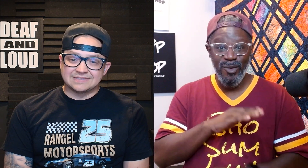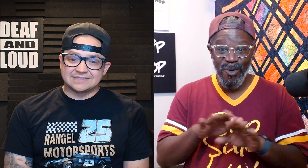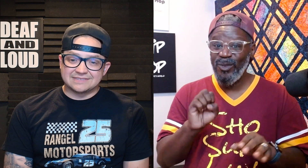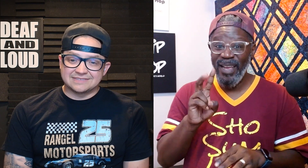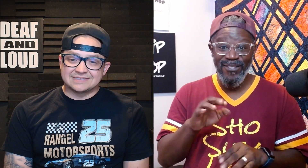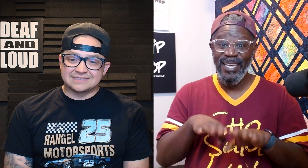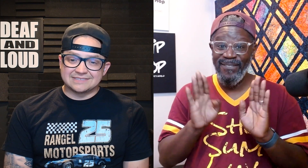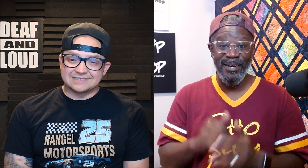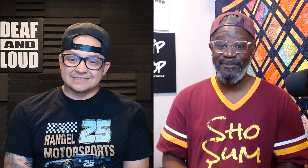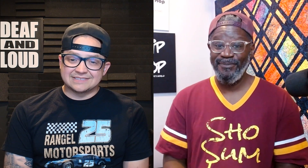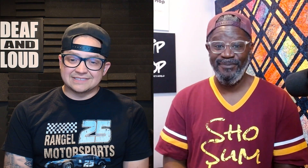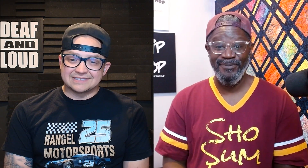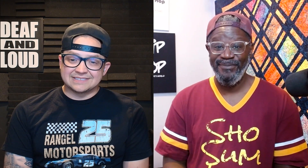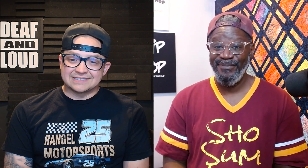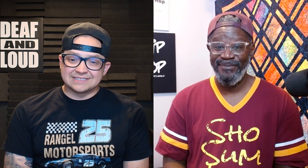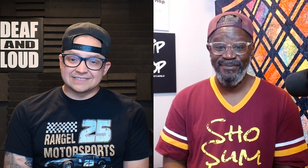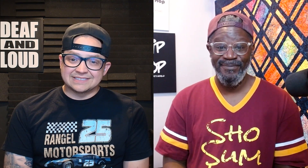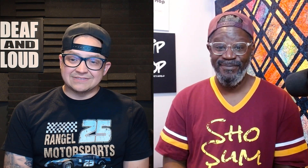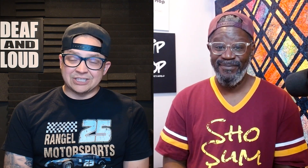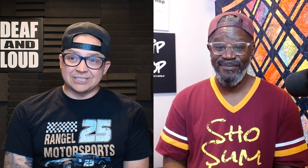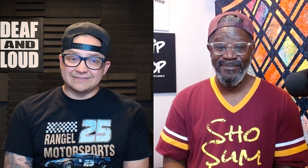Don't you ever give up. - Right.